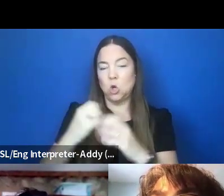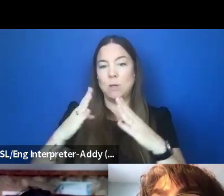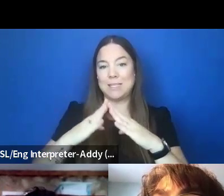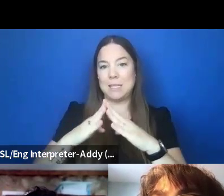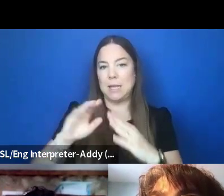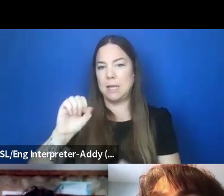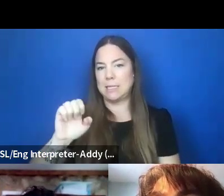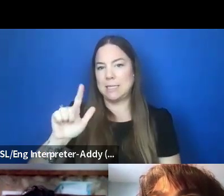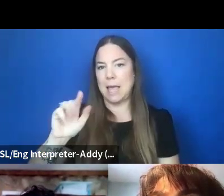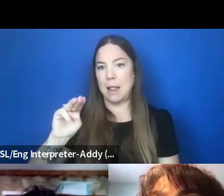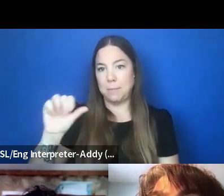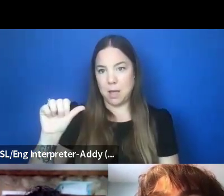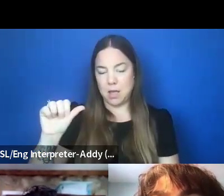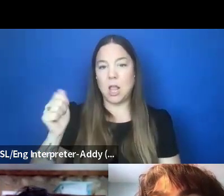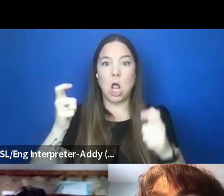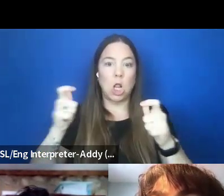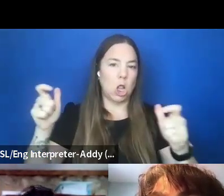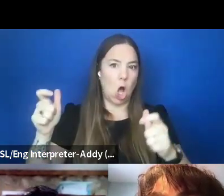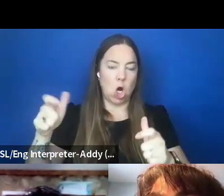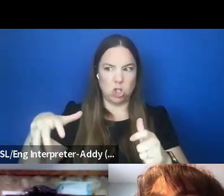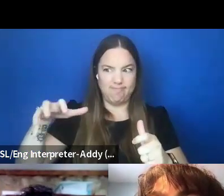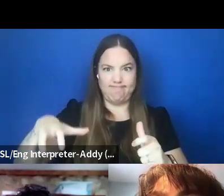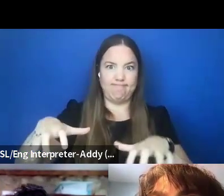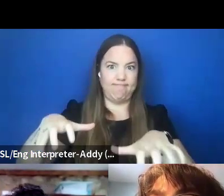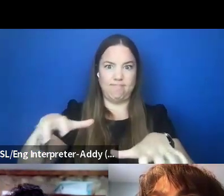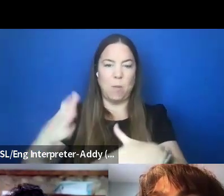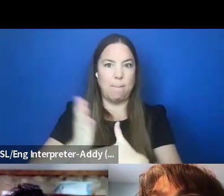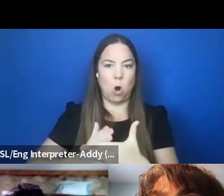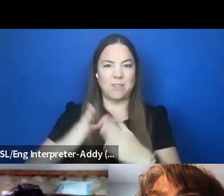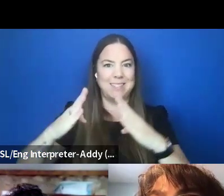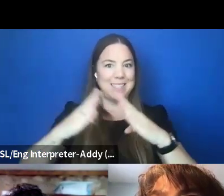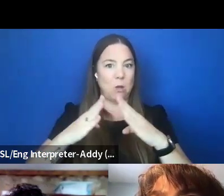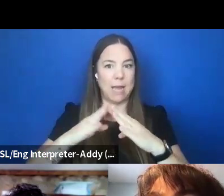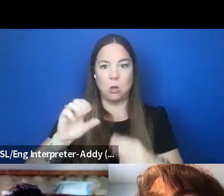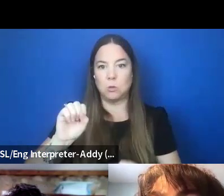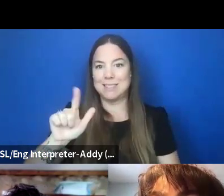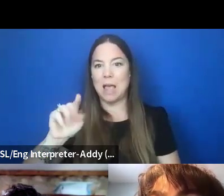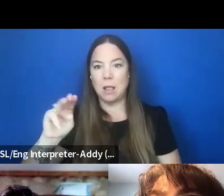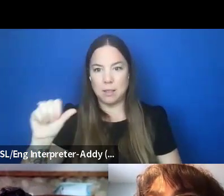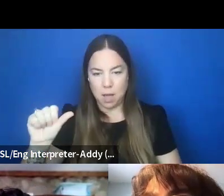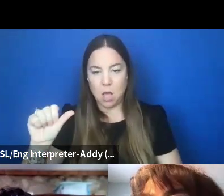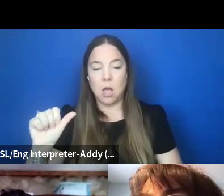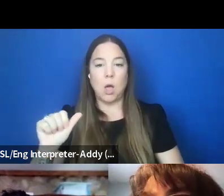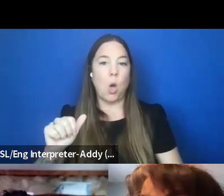Adeleigh Belyeu: Large parts of downtown Selma got Adeleigh Belyeu: almost blown away by tornado, so